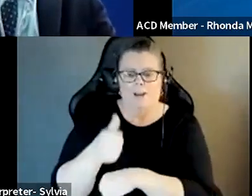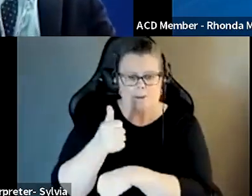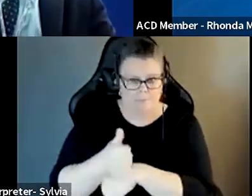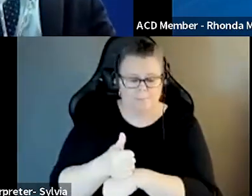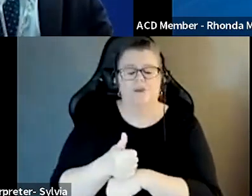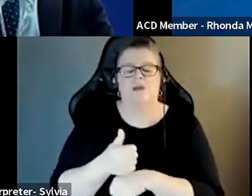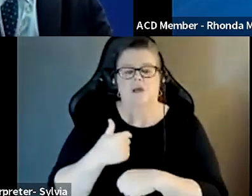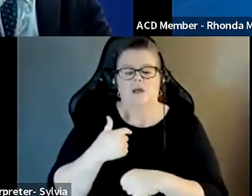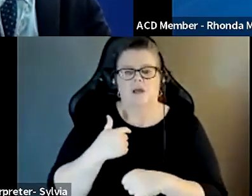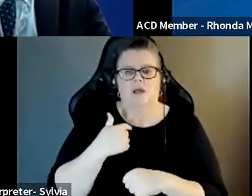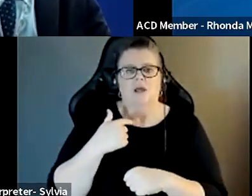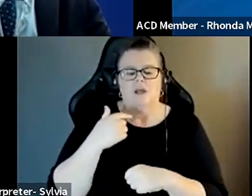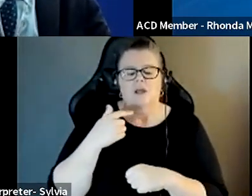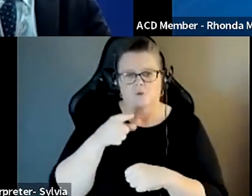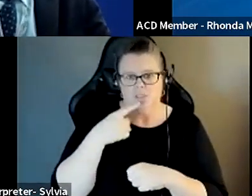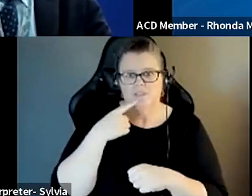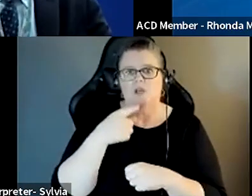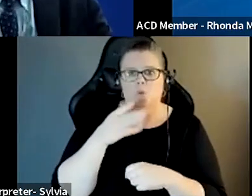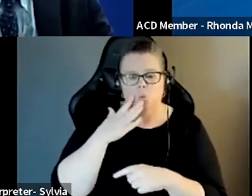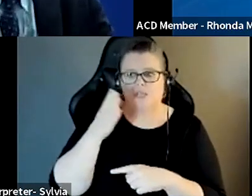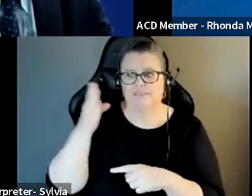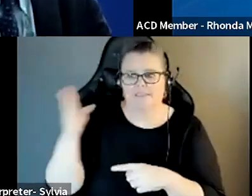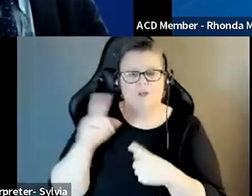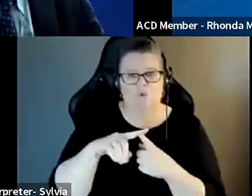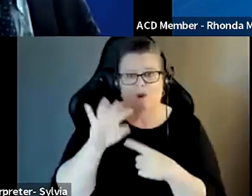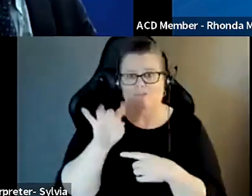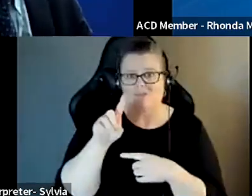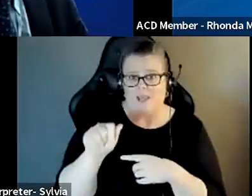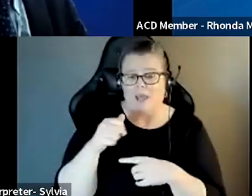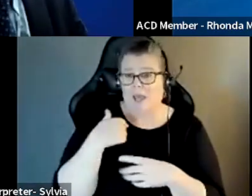you mentioned you're going to send it to FDA. I would be willing to bet that when FDA looks at this,